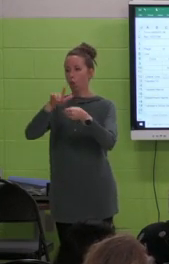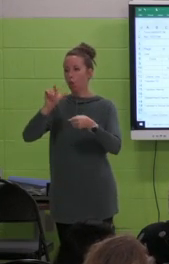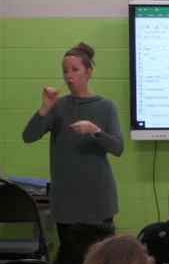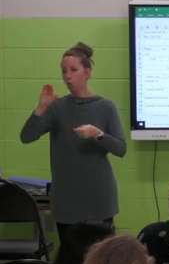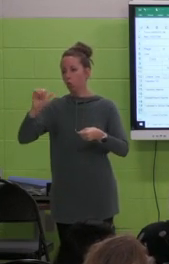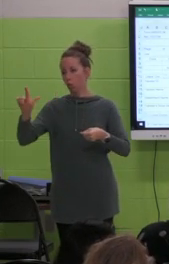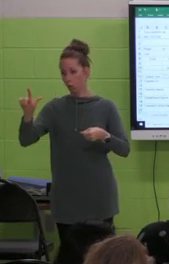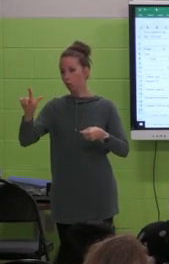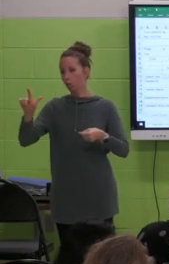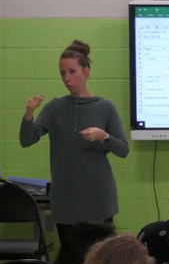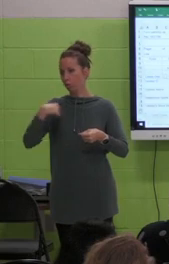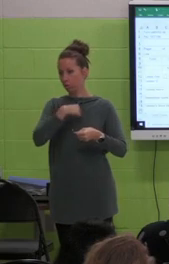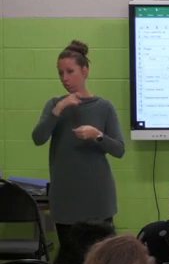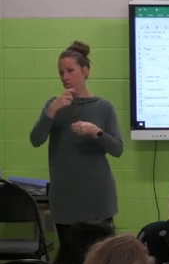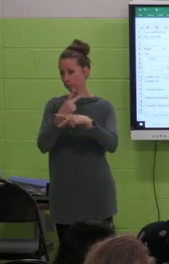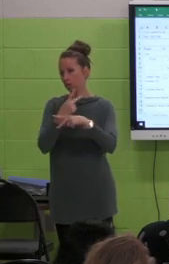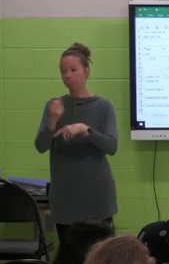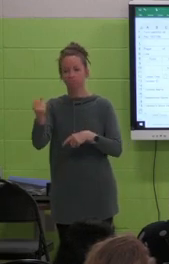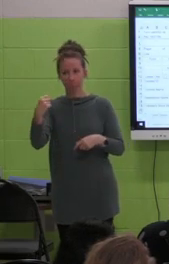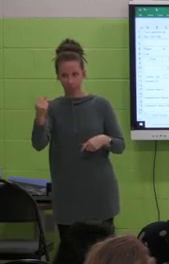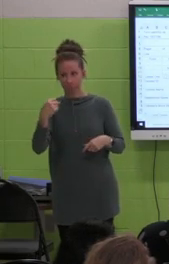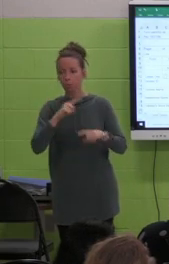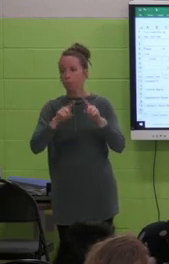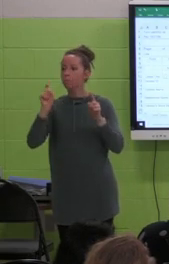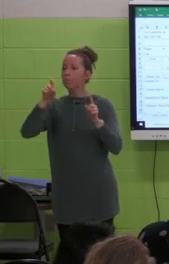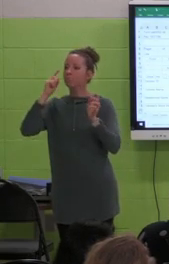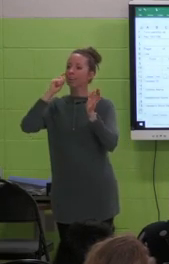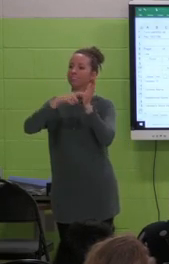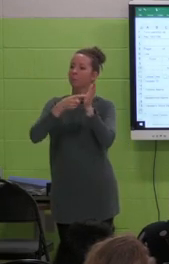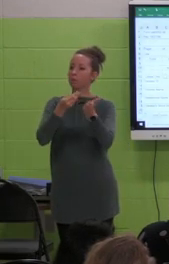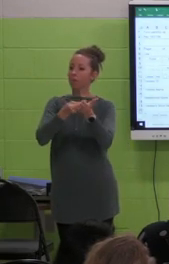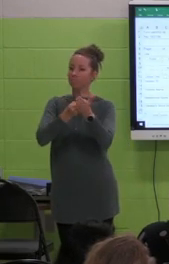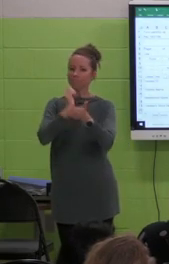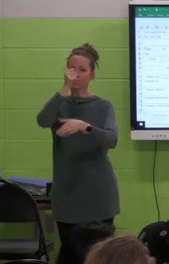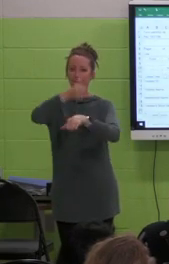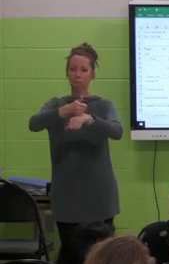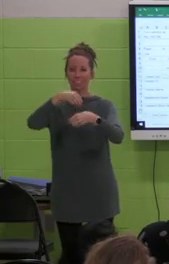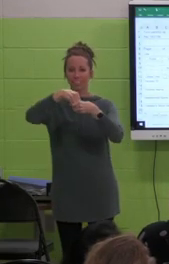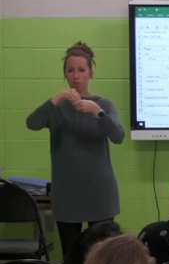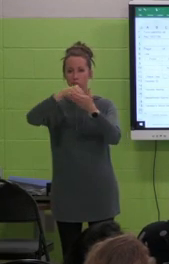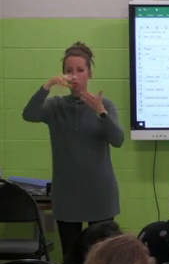out but we got to identify the funds that are set up in that Student Activity account and identify